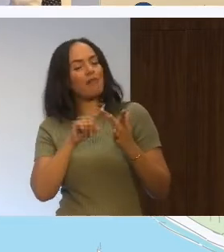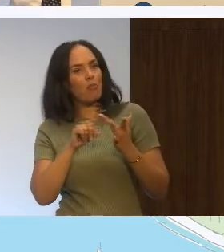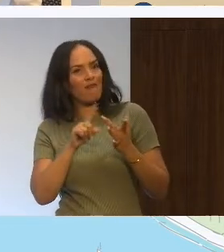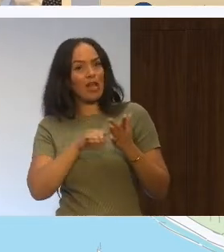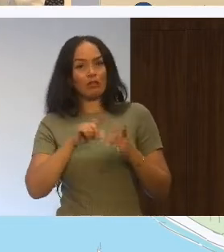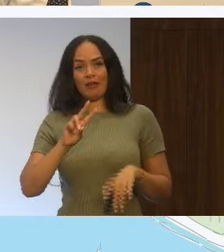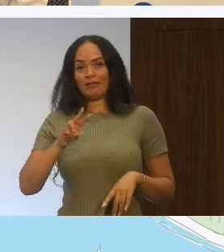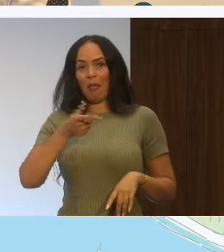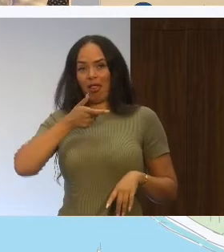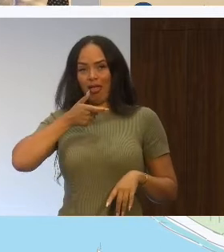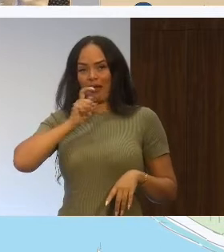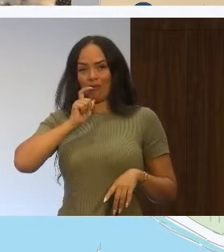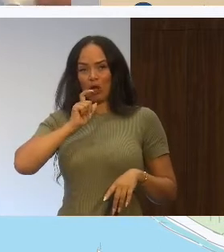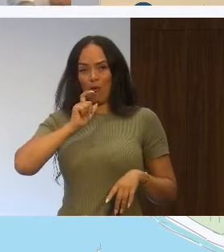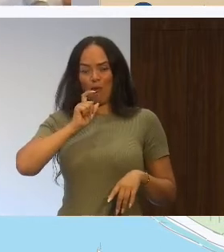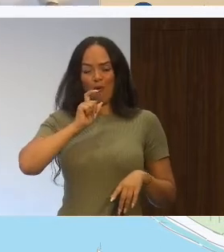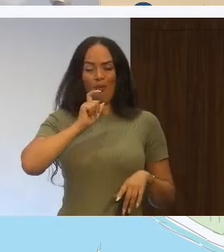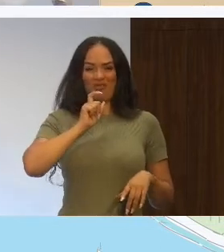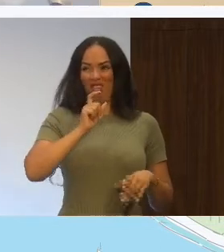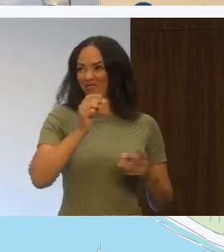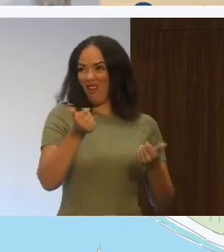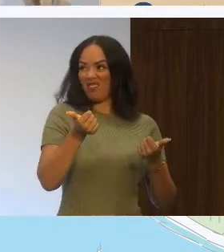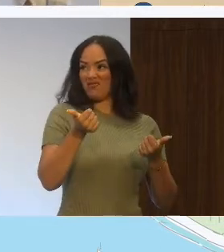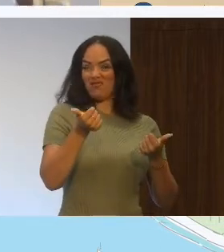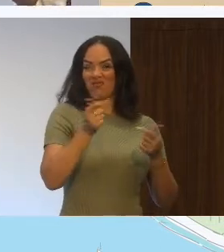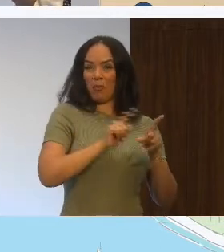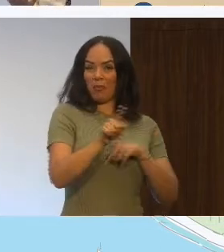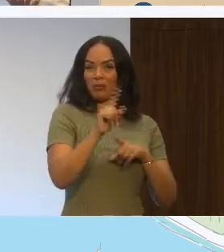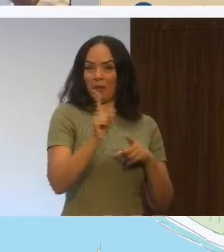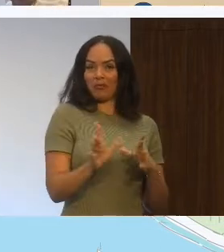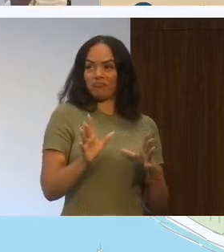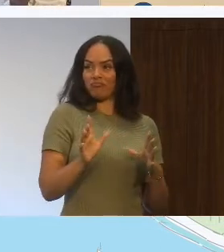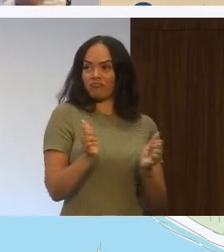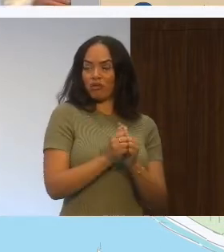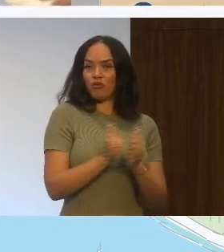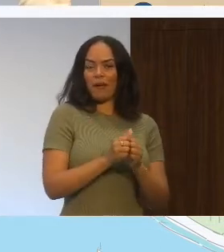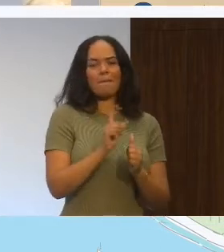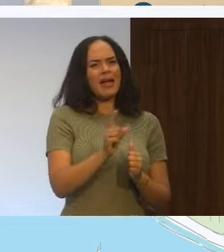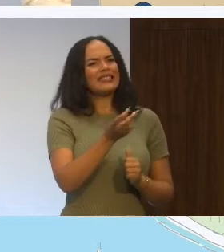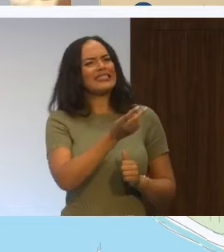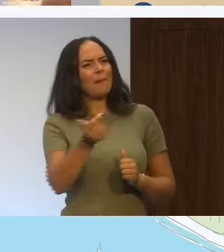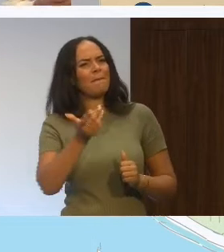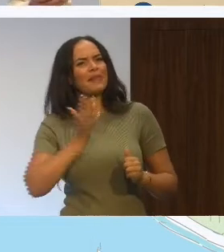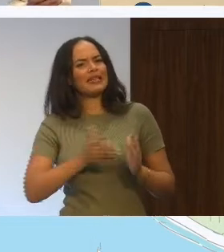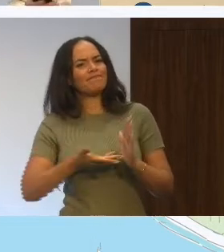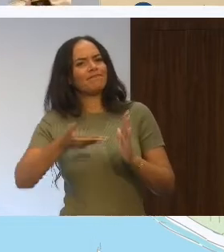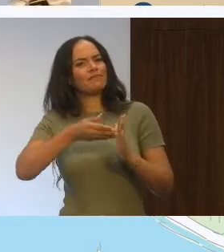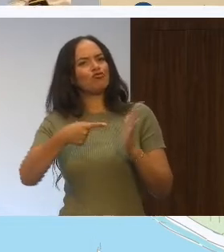and, you know, many people do that, and that works for me. But some people do need to have triptans.